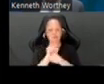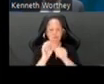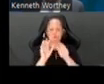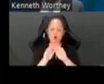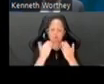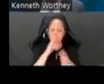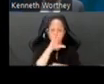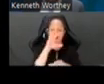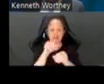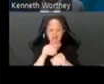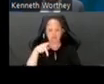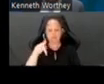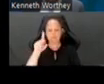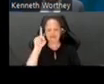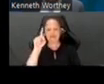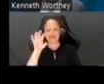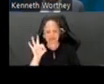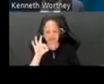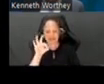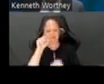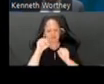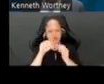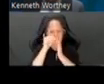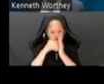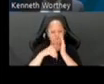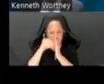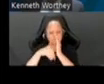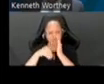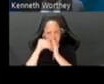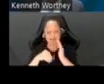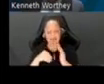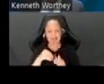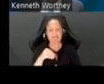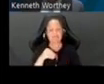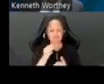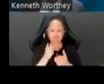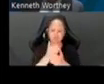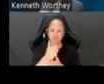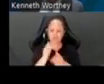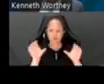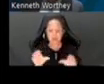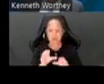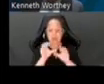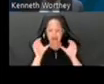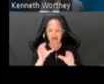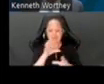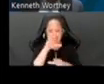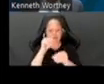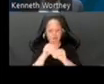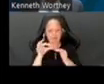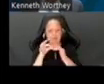PDFs that are fillable. They can go through activities within the guide. The math is all